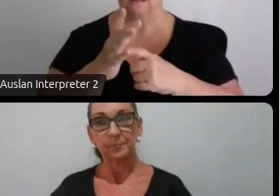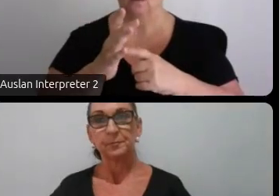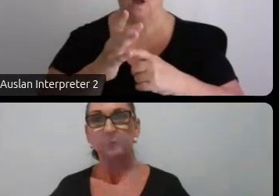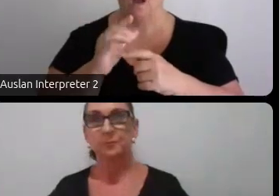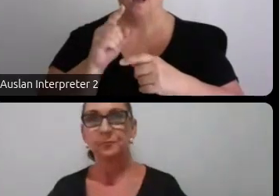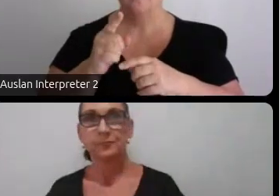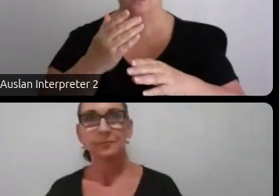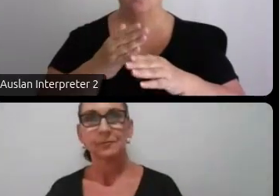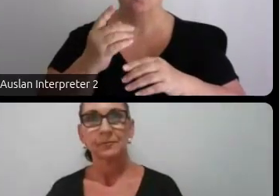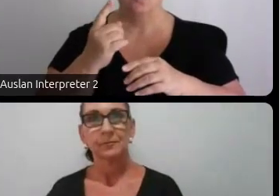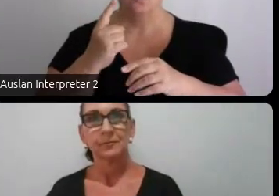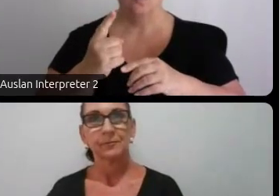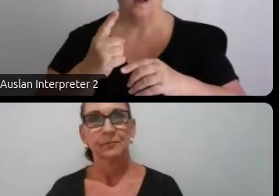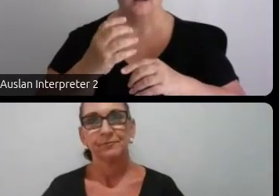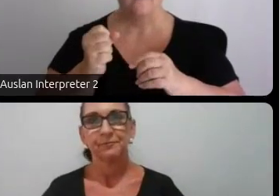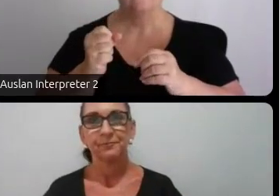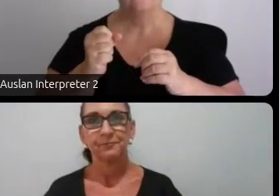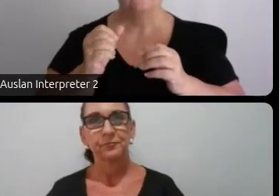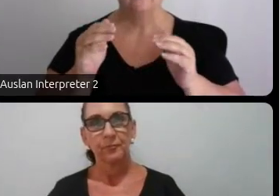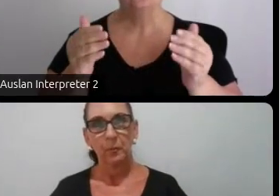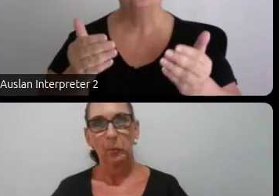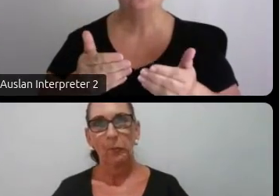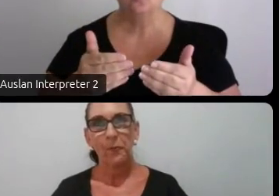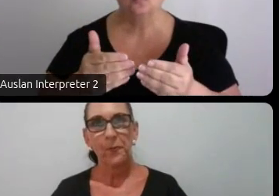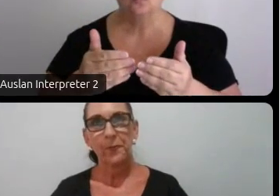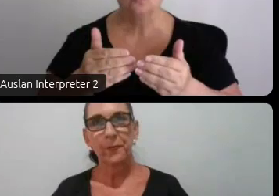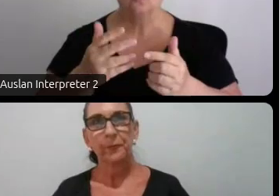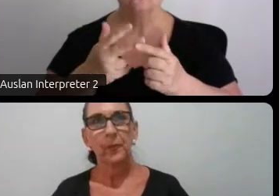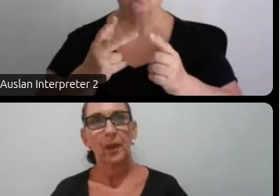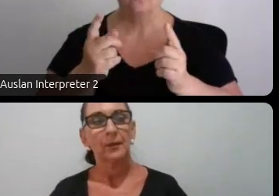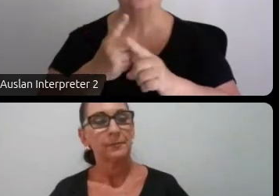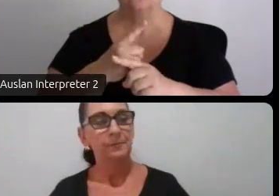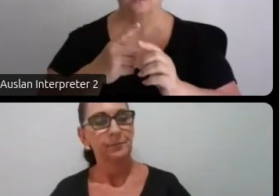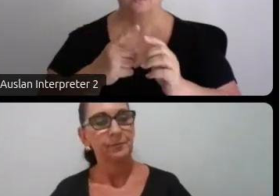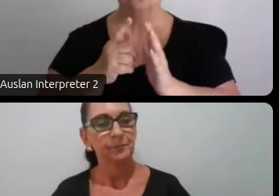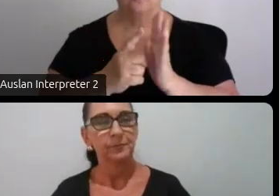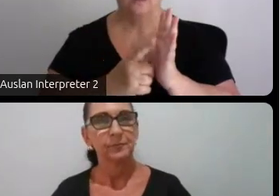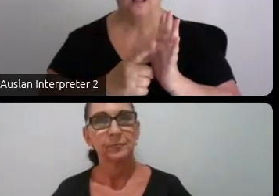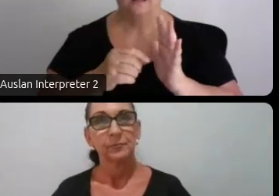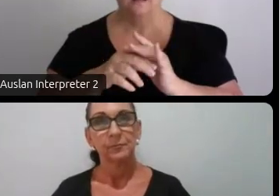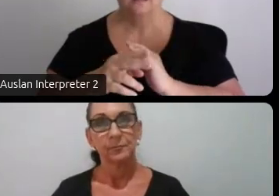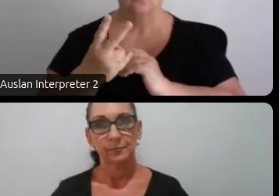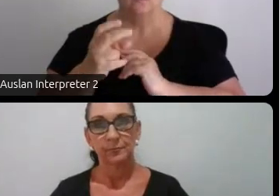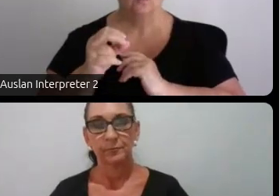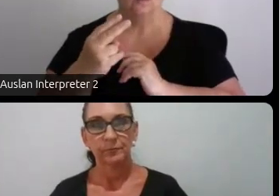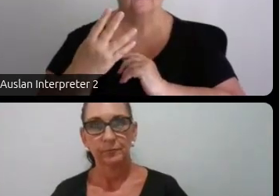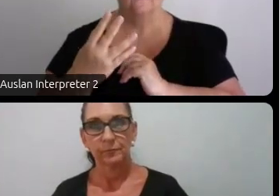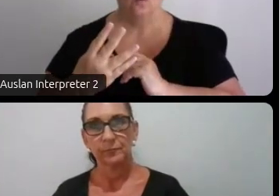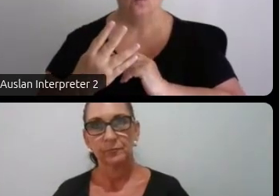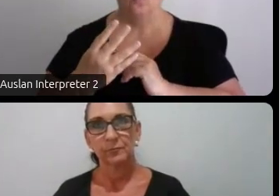um that has introduced within uh changes the Act in October 2024 is that the